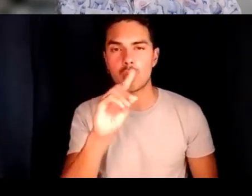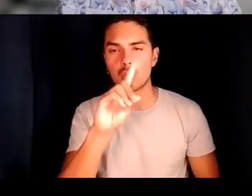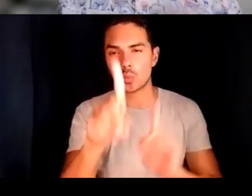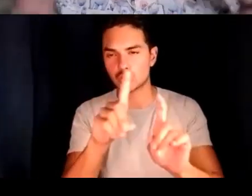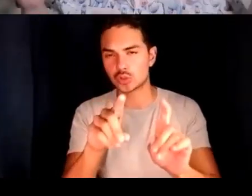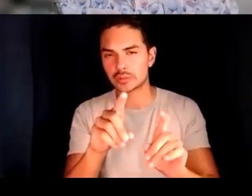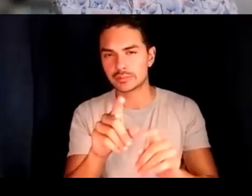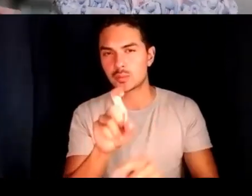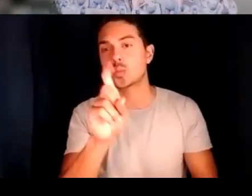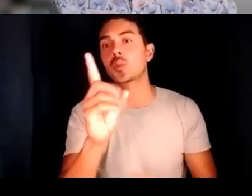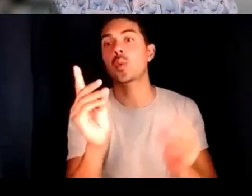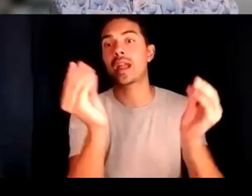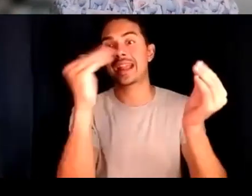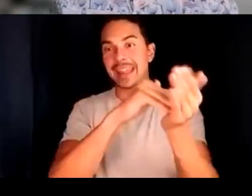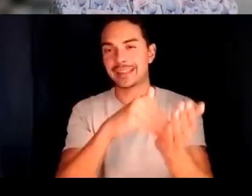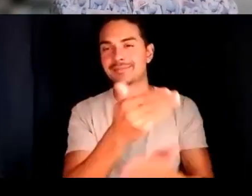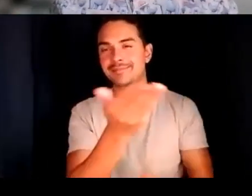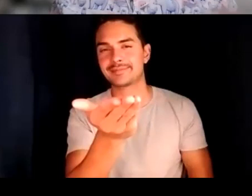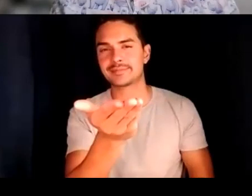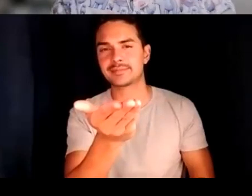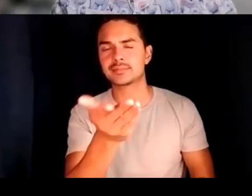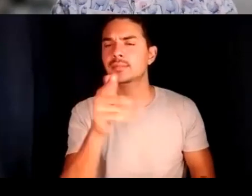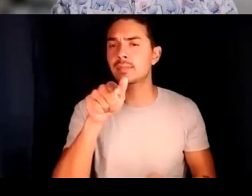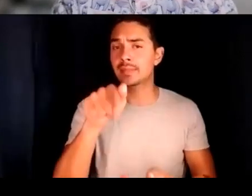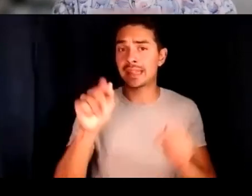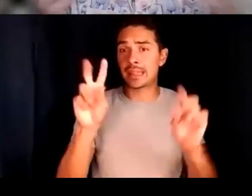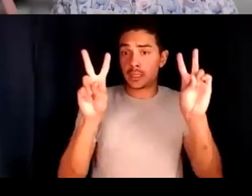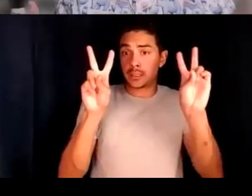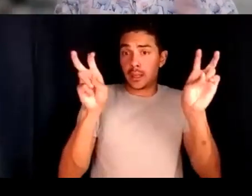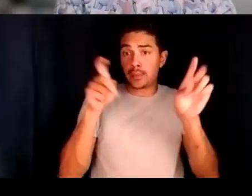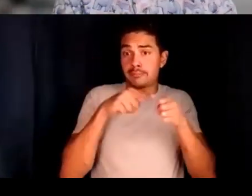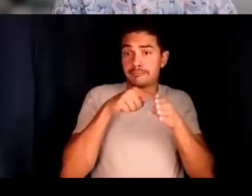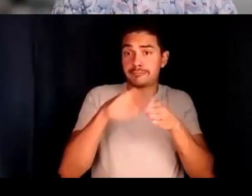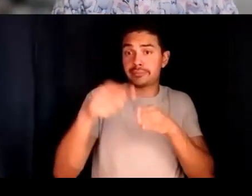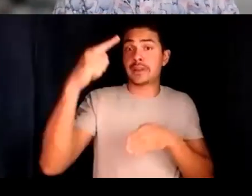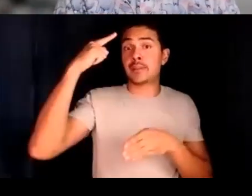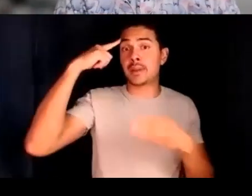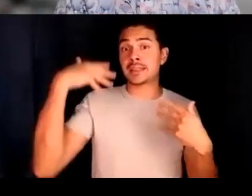So how familiar are you with this topic, this topic being mental health care support